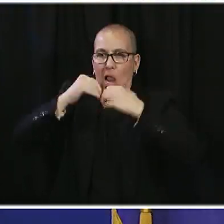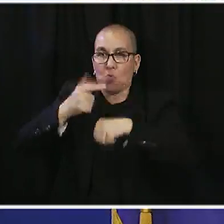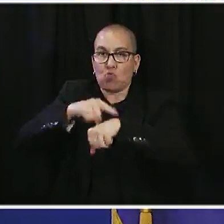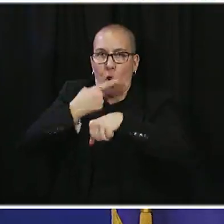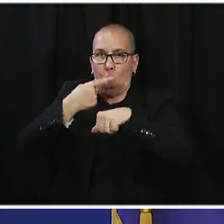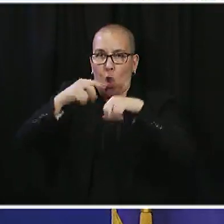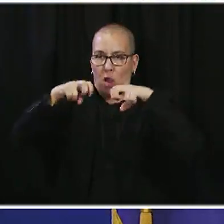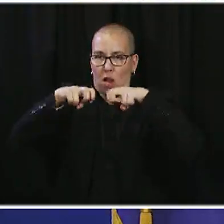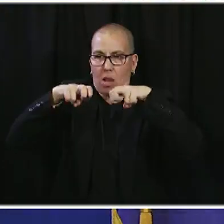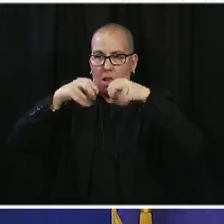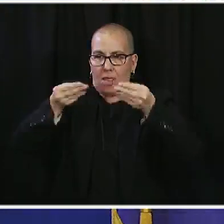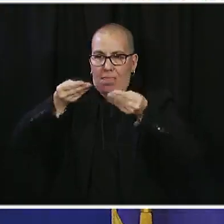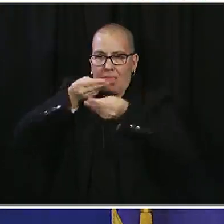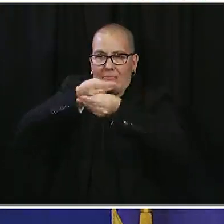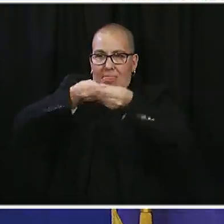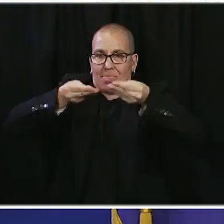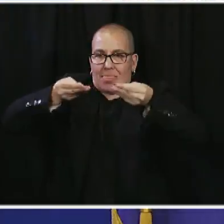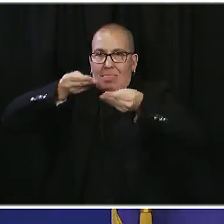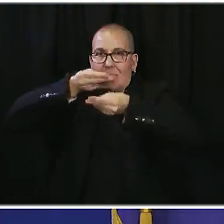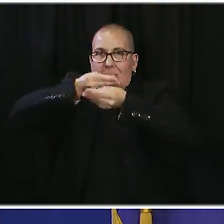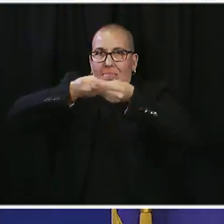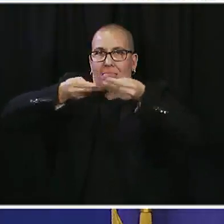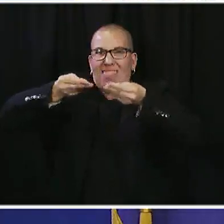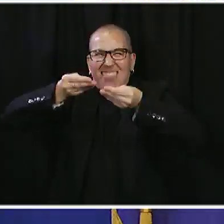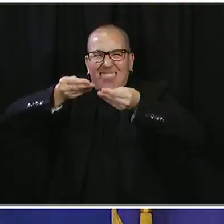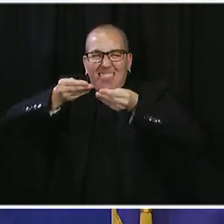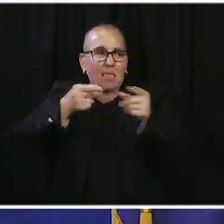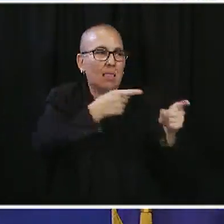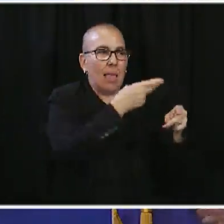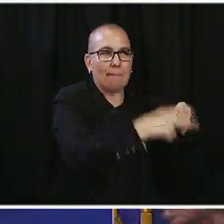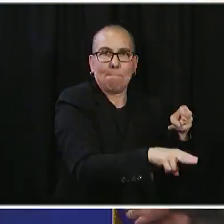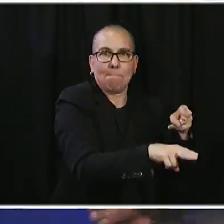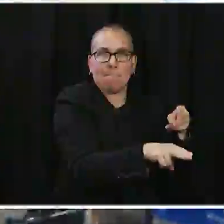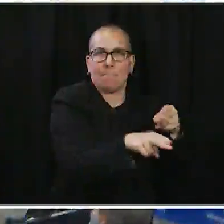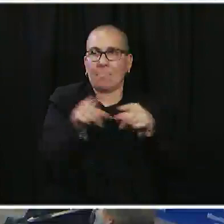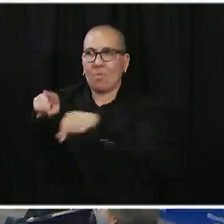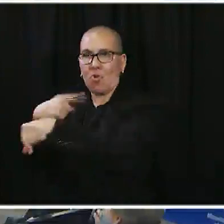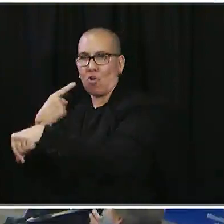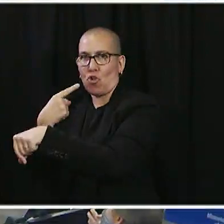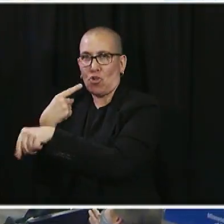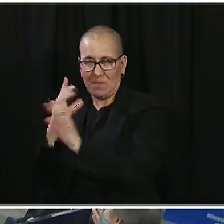AND THE INTERMIXING OF THE -- NOT JUST YOUR IMMEDIATE PARTY BUT OTHERS, AND IT'S JUST A VERY DIFFERENT ENVIRONMENT IN A SMALL